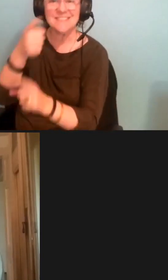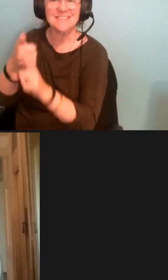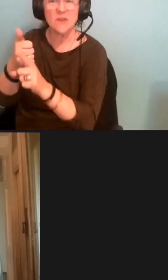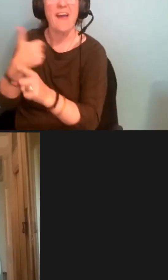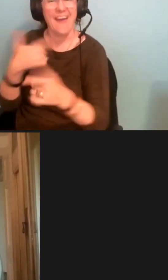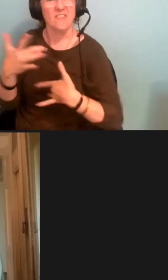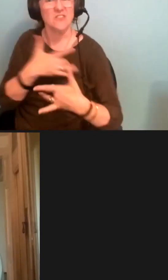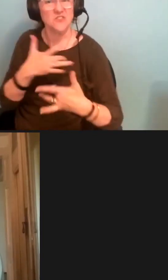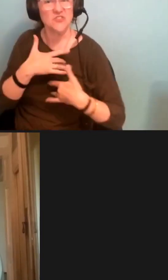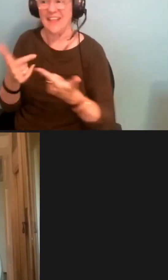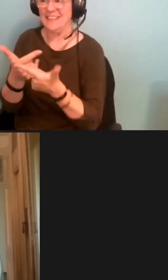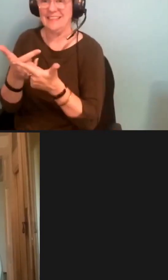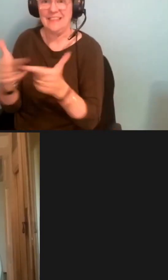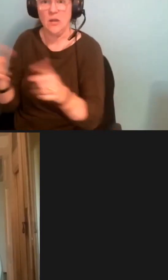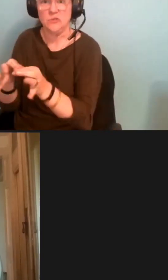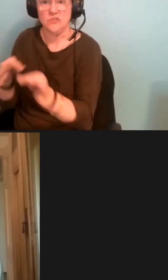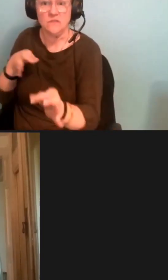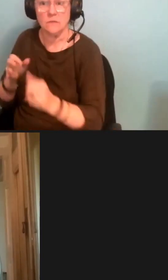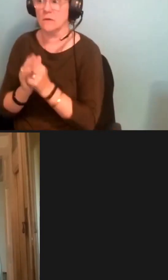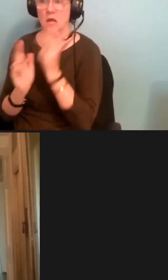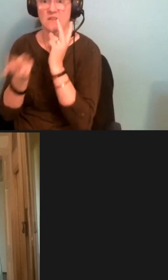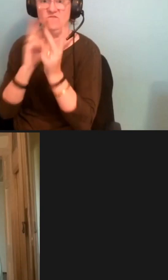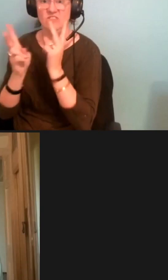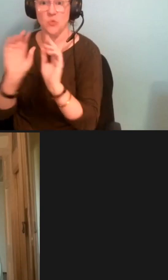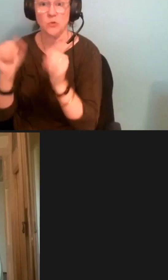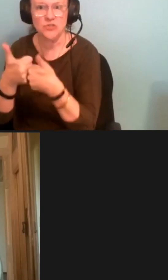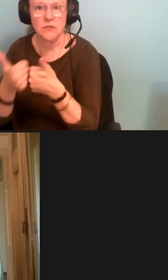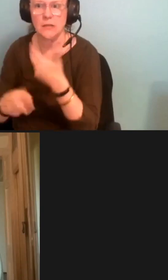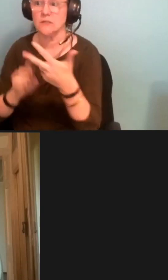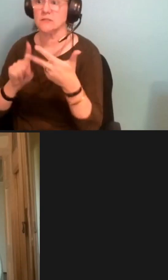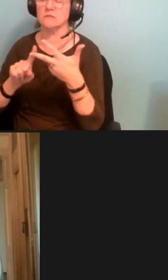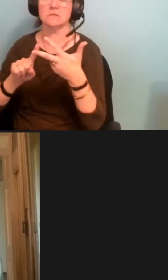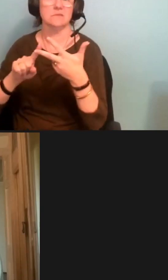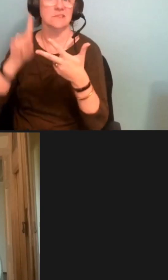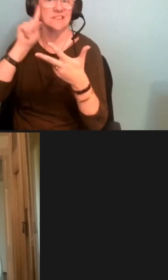children may have visual issues they may have hearing issues they may use a